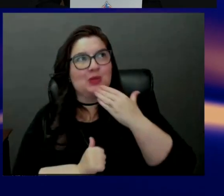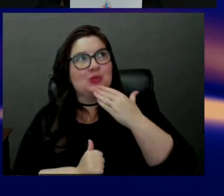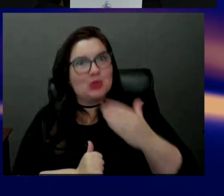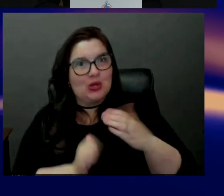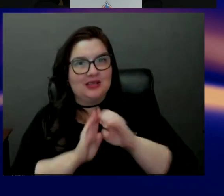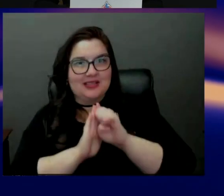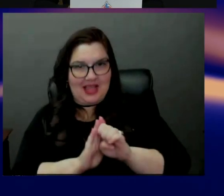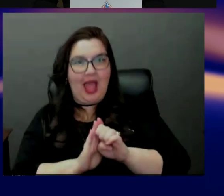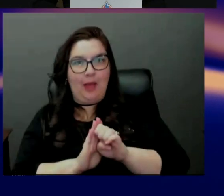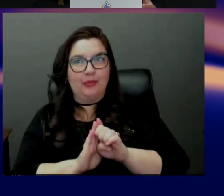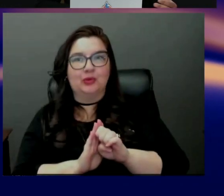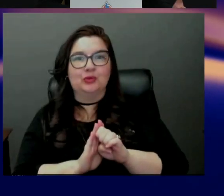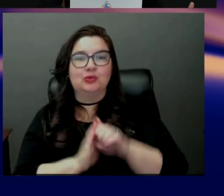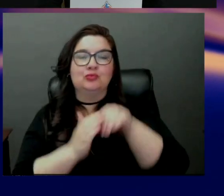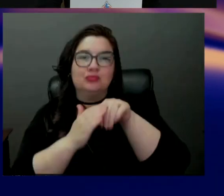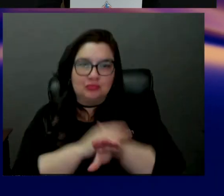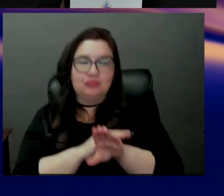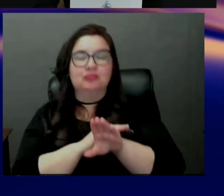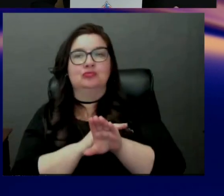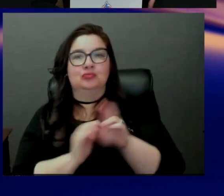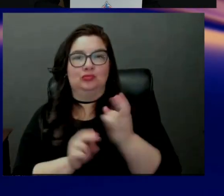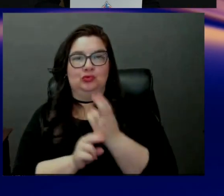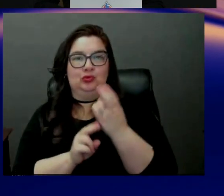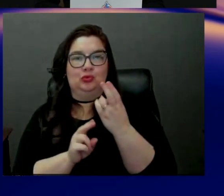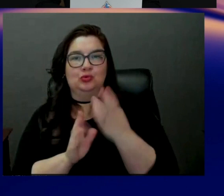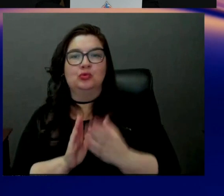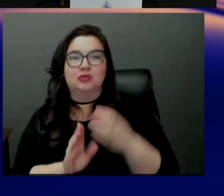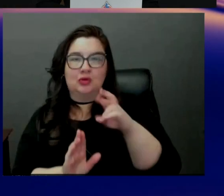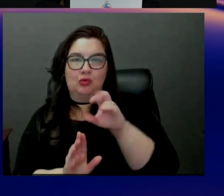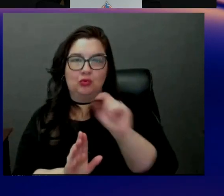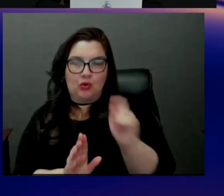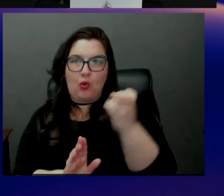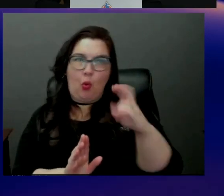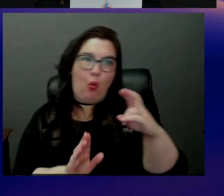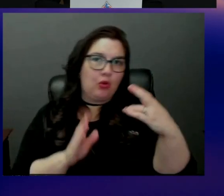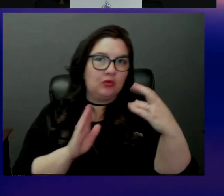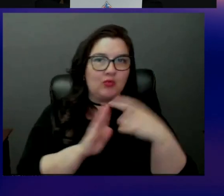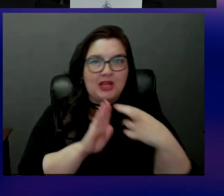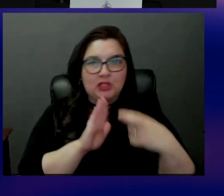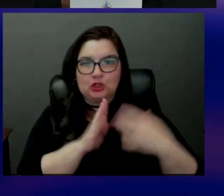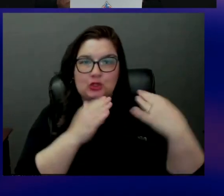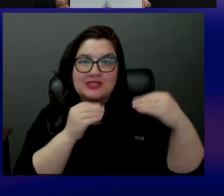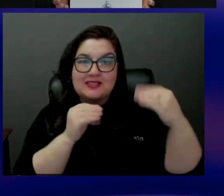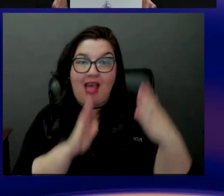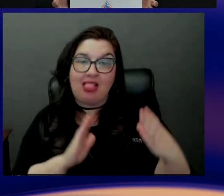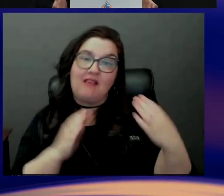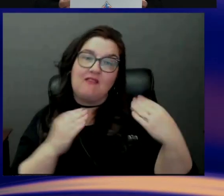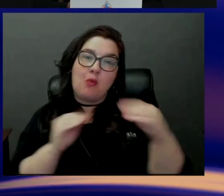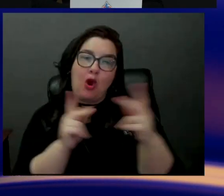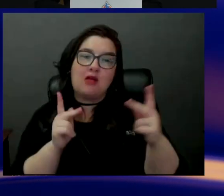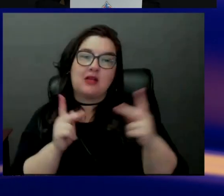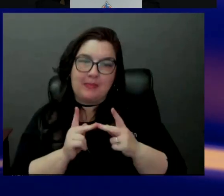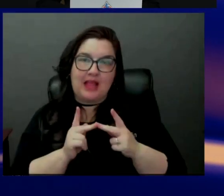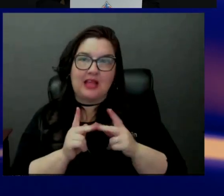or registering as a seller in the marketplace. Instead of doing that for your day-to-day administrative tasks,